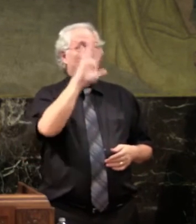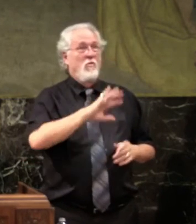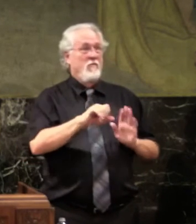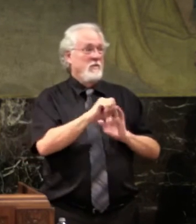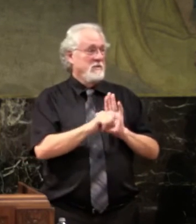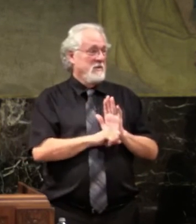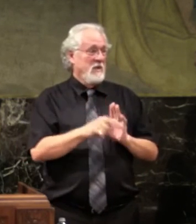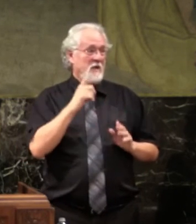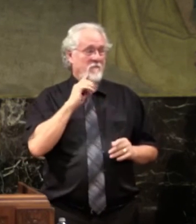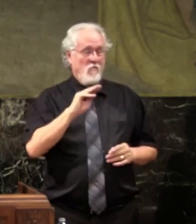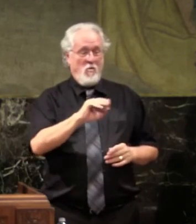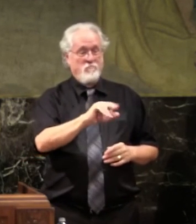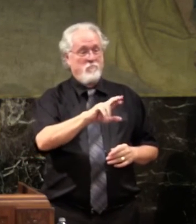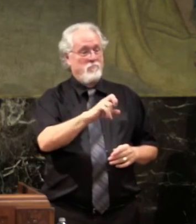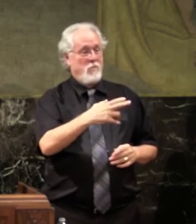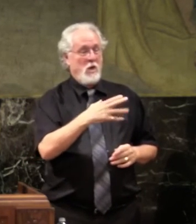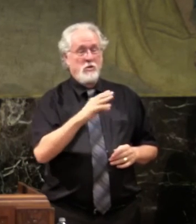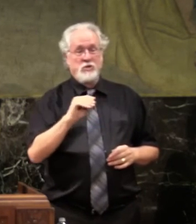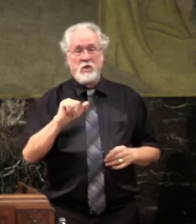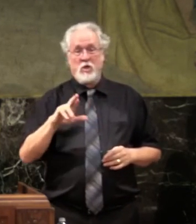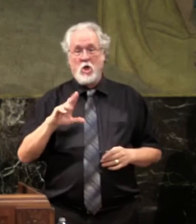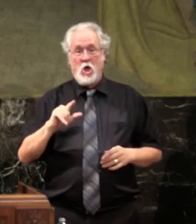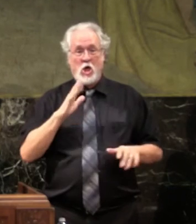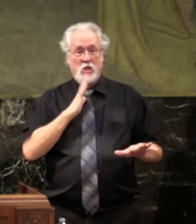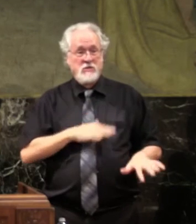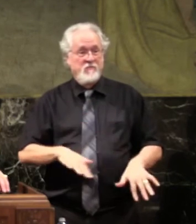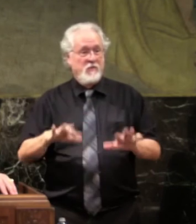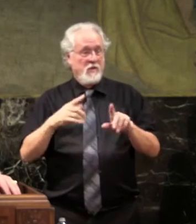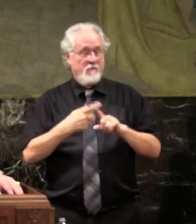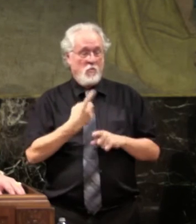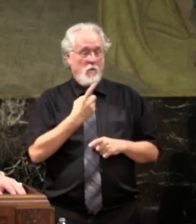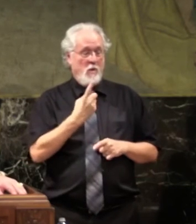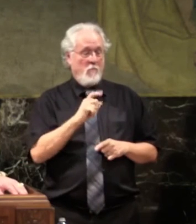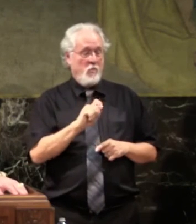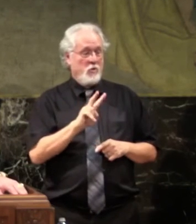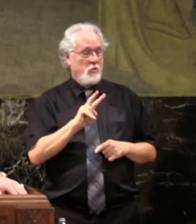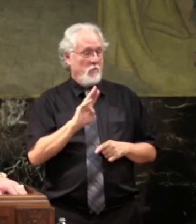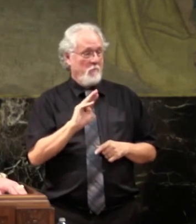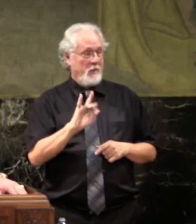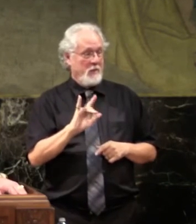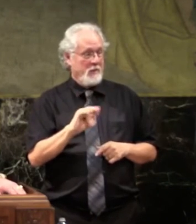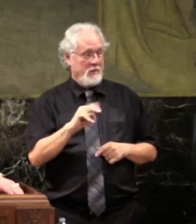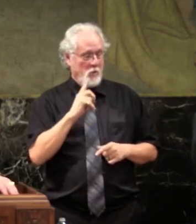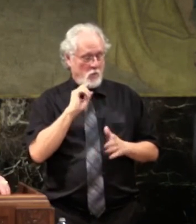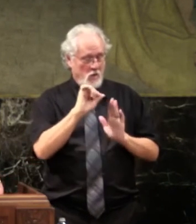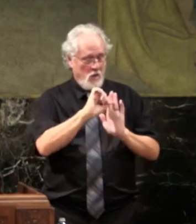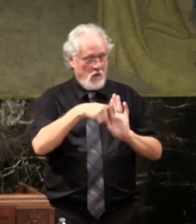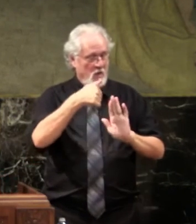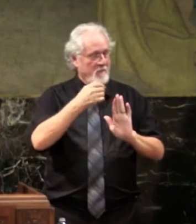the the march in August floods and so out of this one point too big and we are going to carve out now